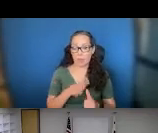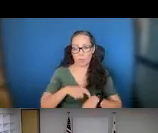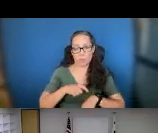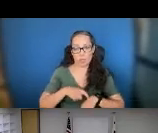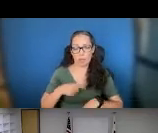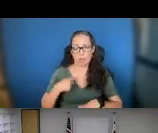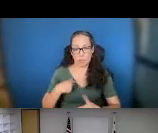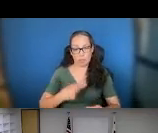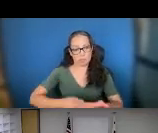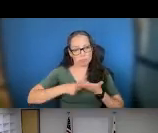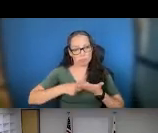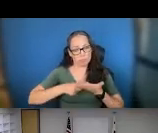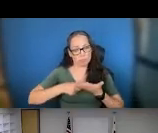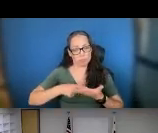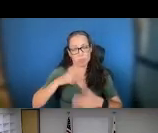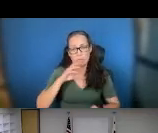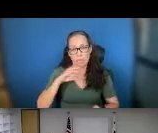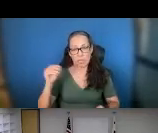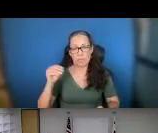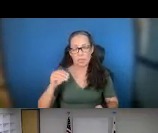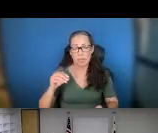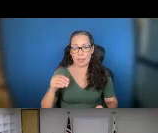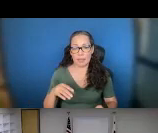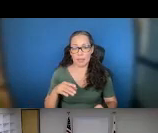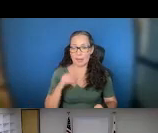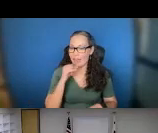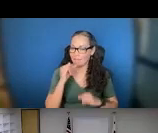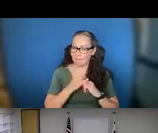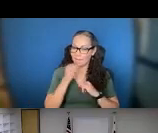the final business plan recommendations and not final because we really do want your feedback